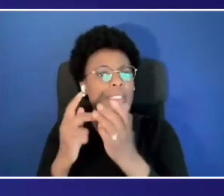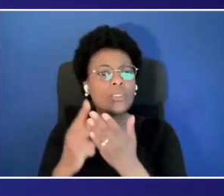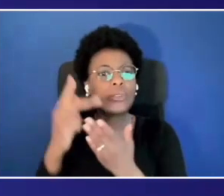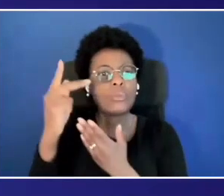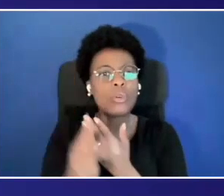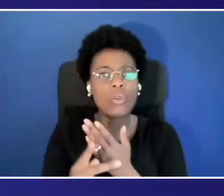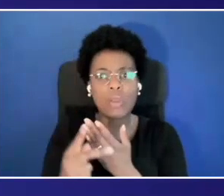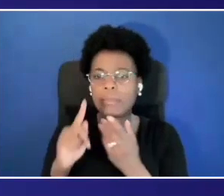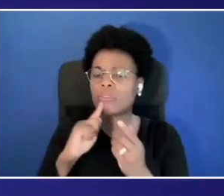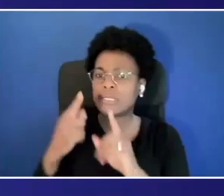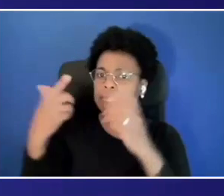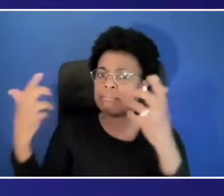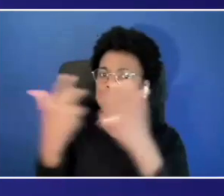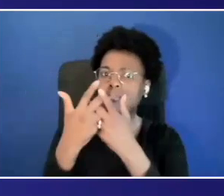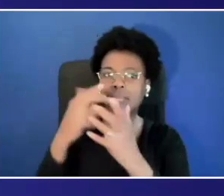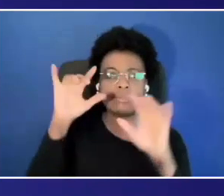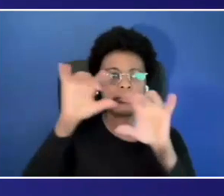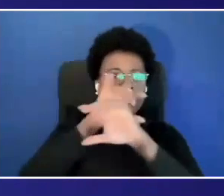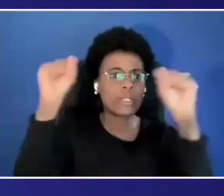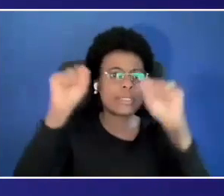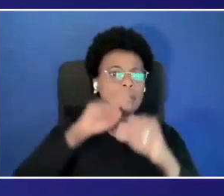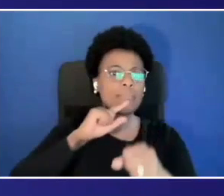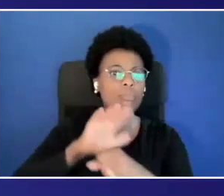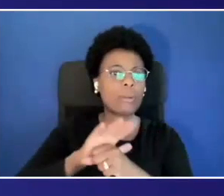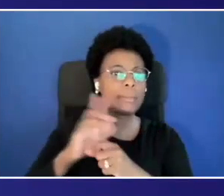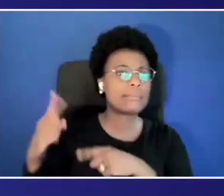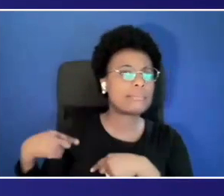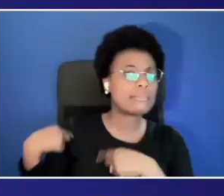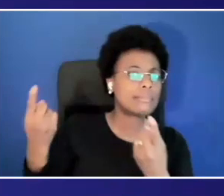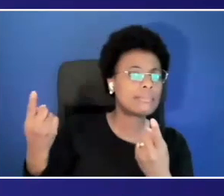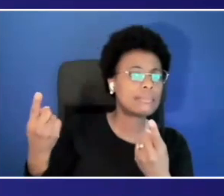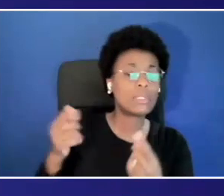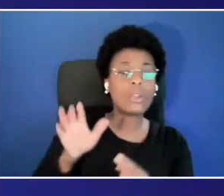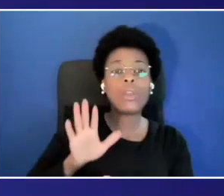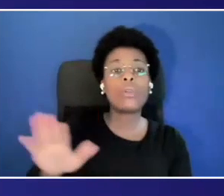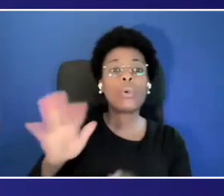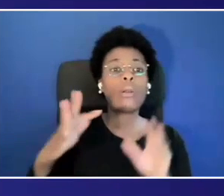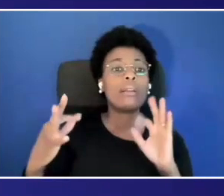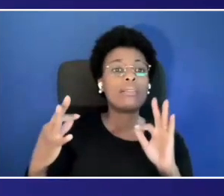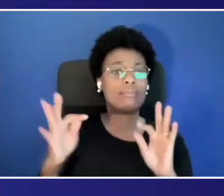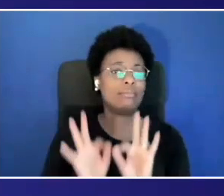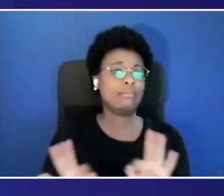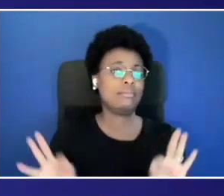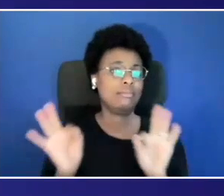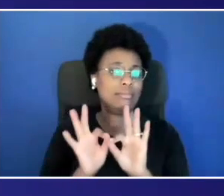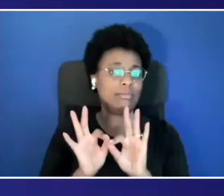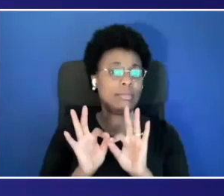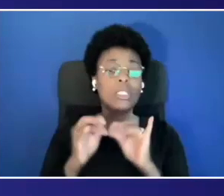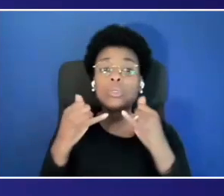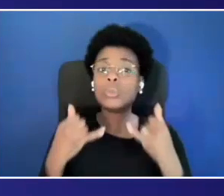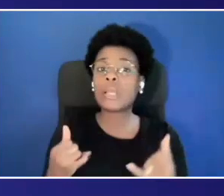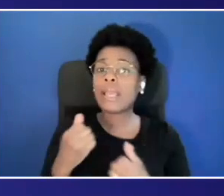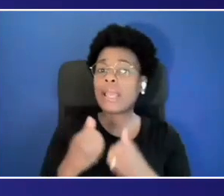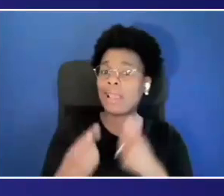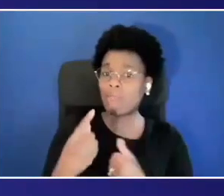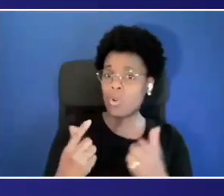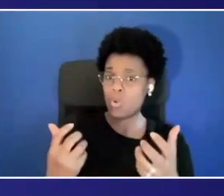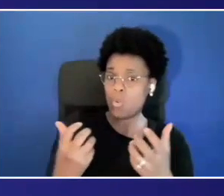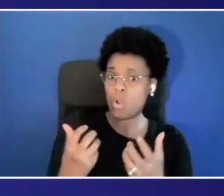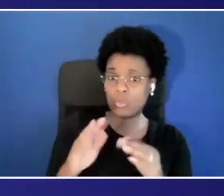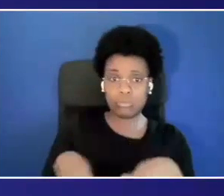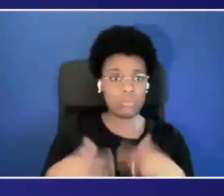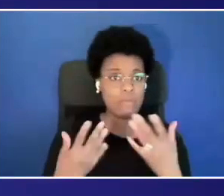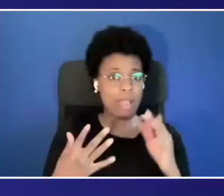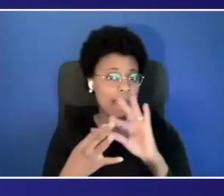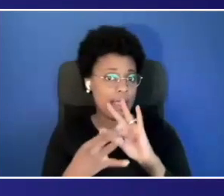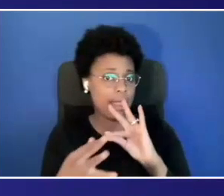In all of this, your engagement will be essential. Today, everyone who wants to be able to contribute and provide comments will be able to do so.